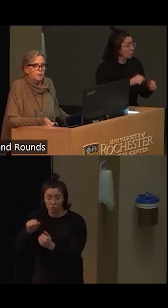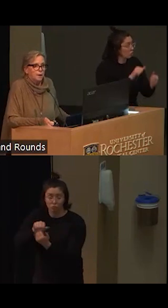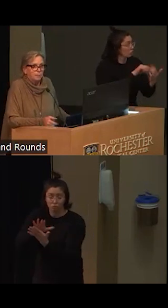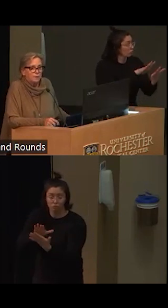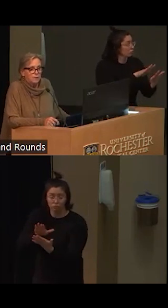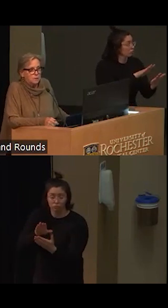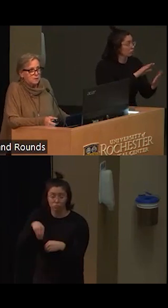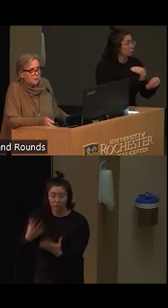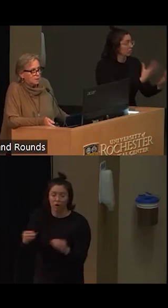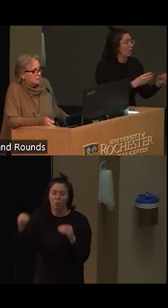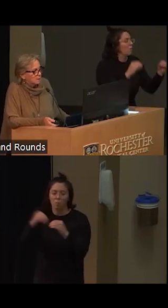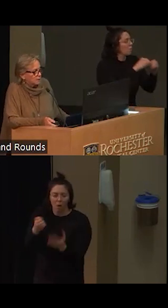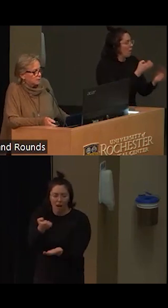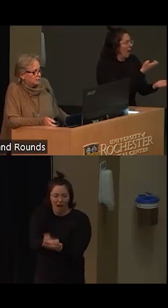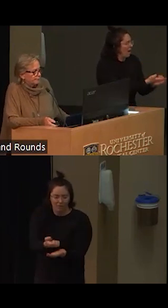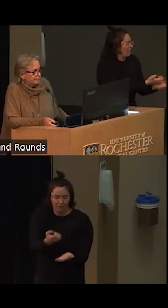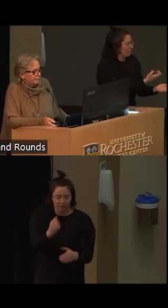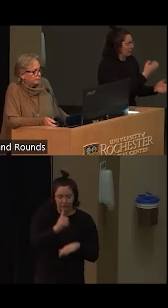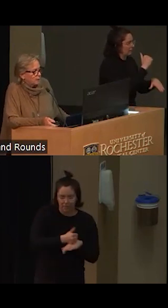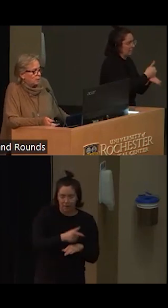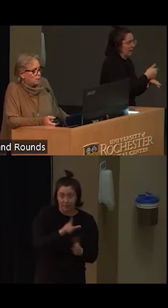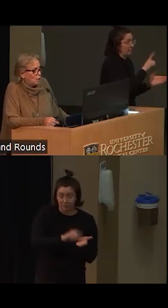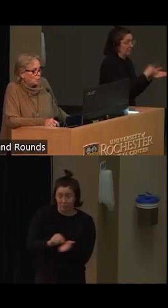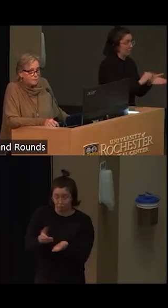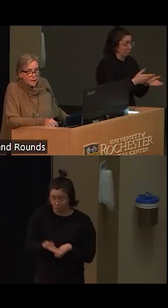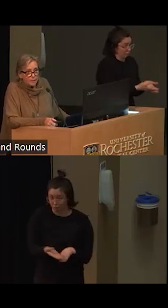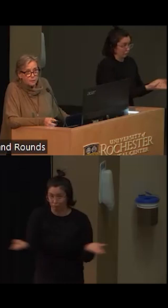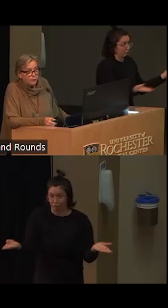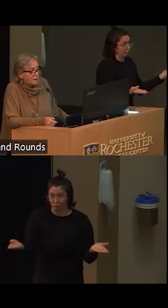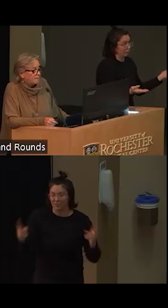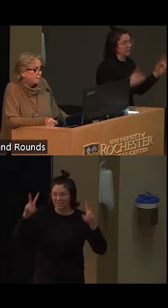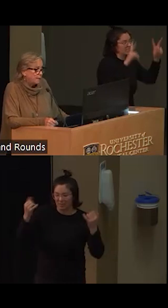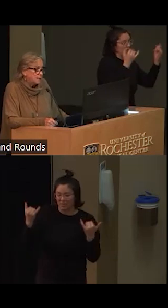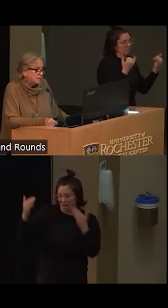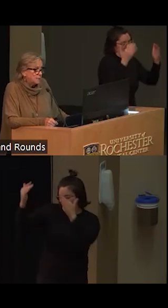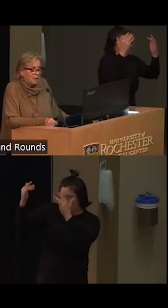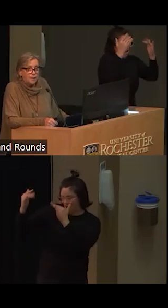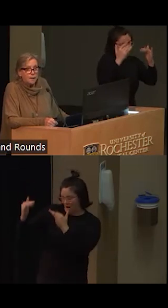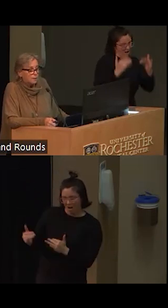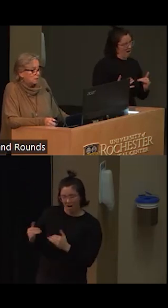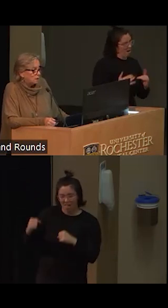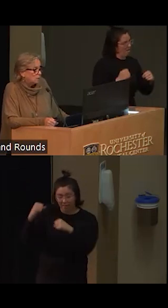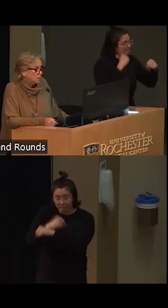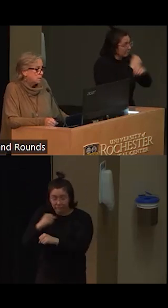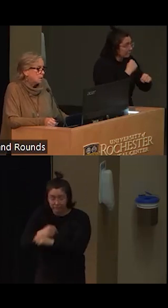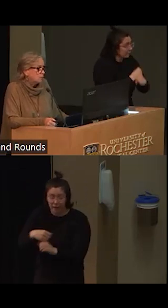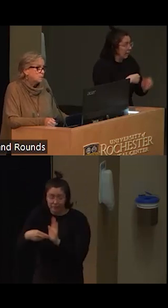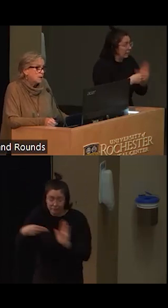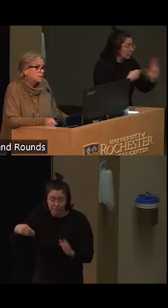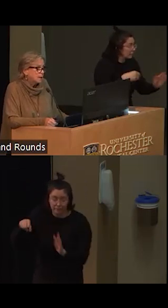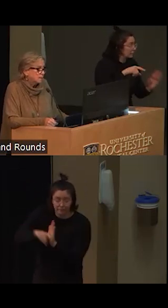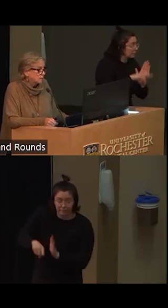evidence-based practice literature so topics from fighting stigma equity and inclusion responding to